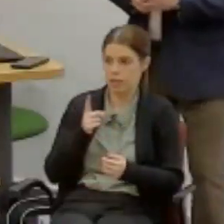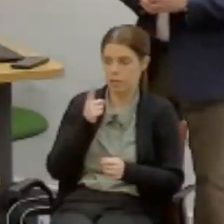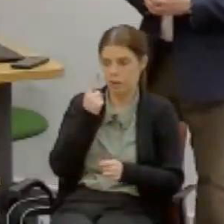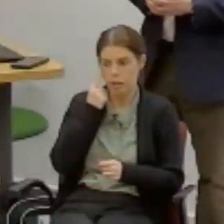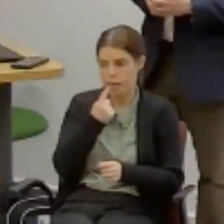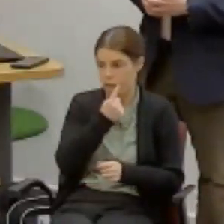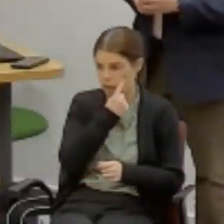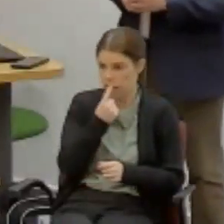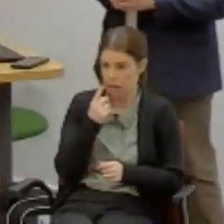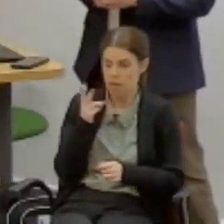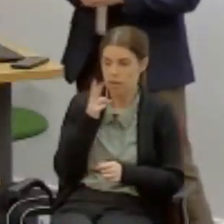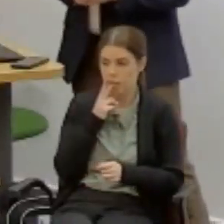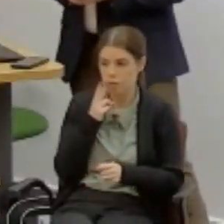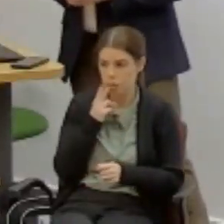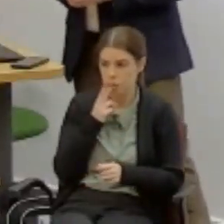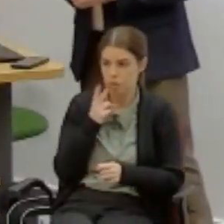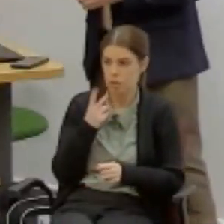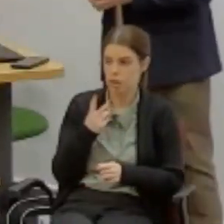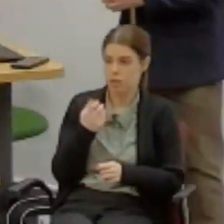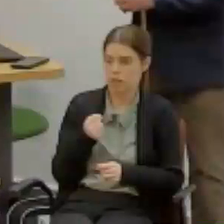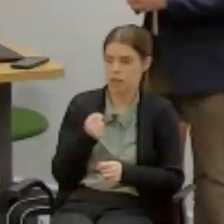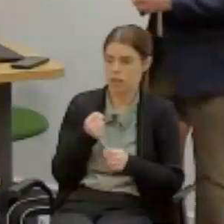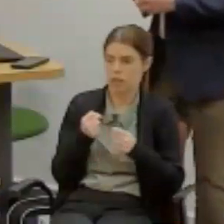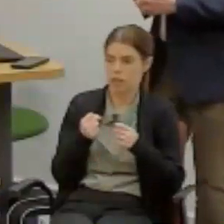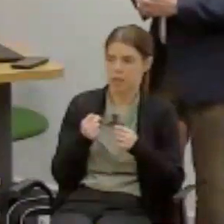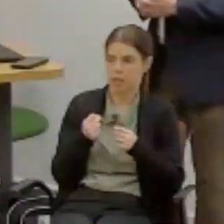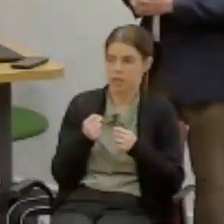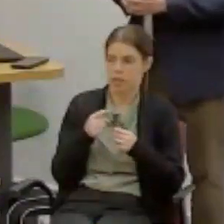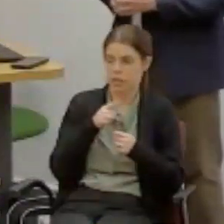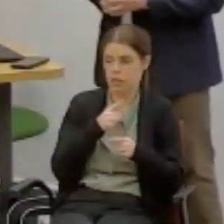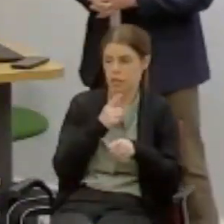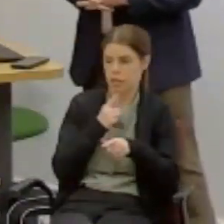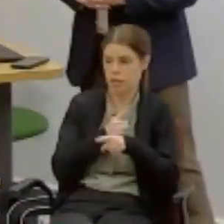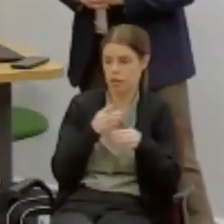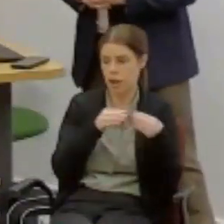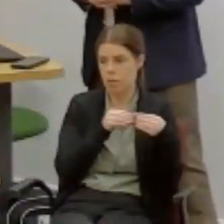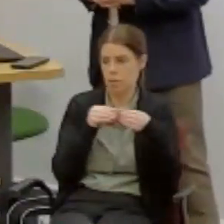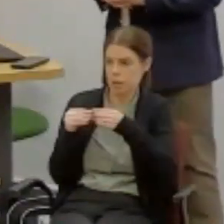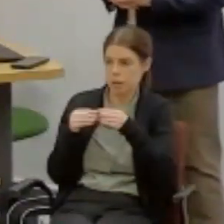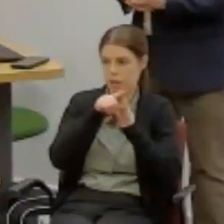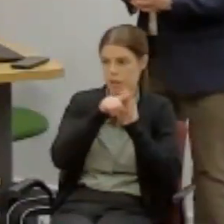or the obvious one the set it one ad the guidelines and age of 12 why did you choses 12 because